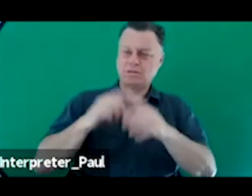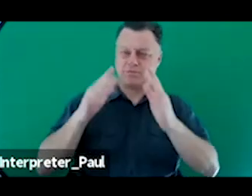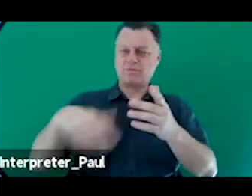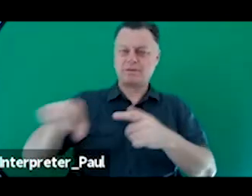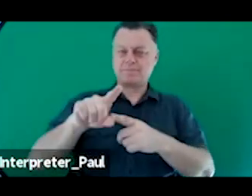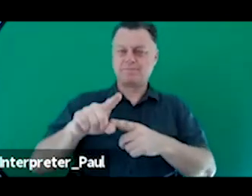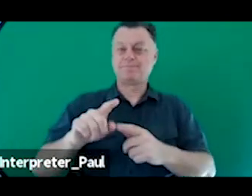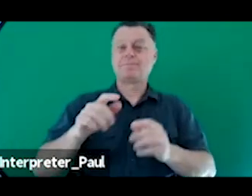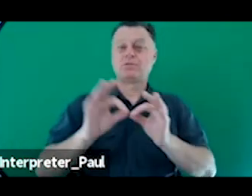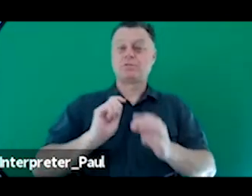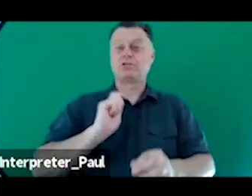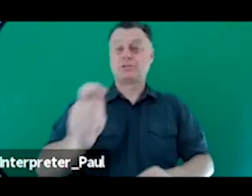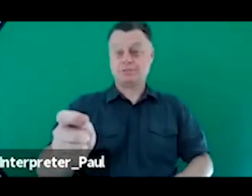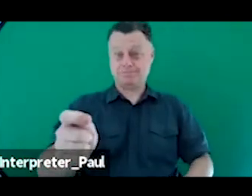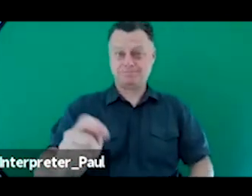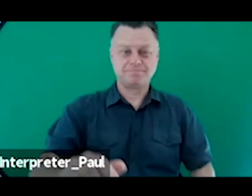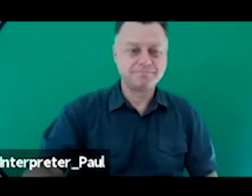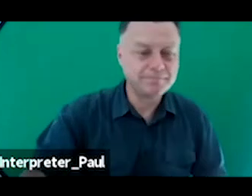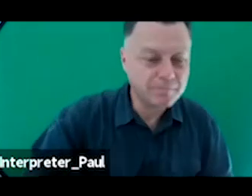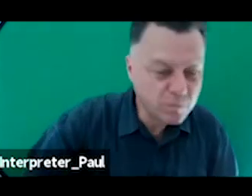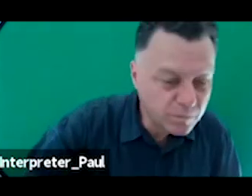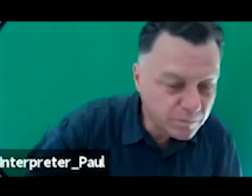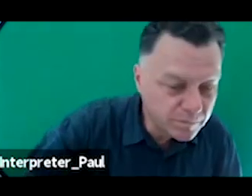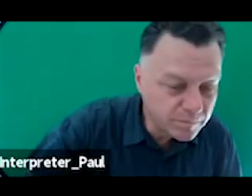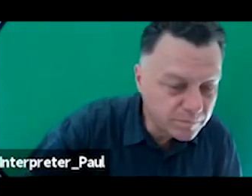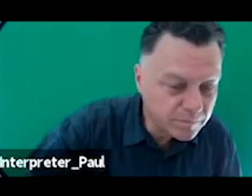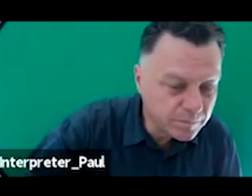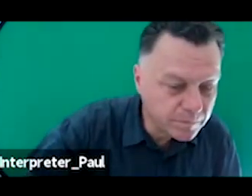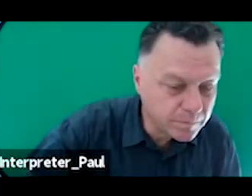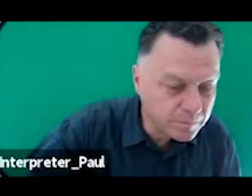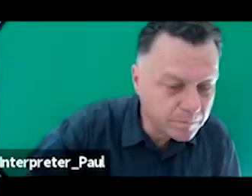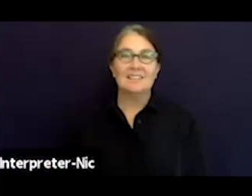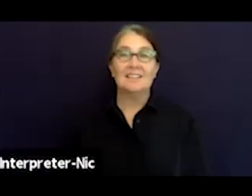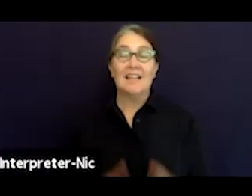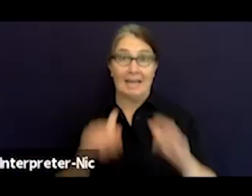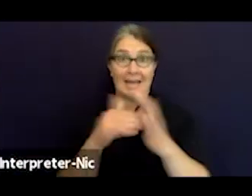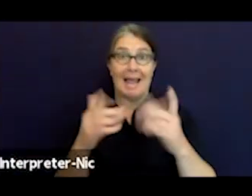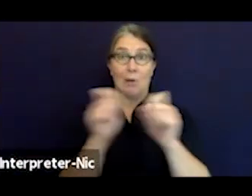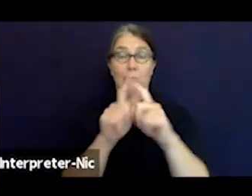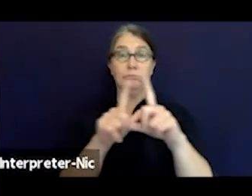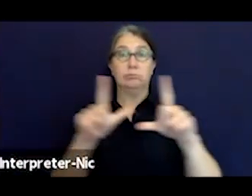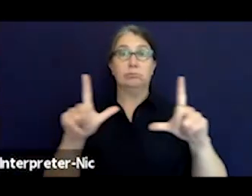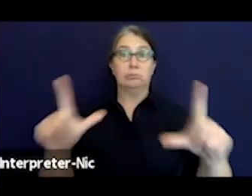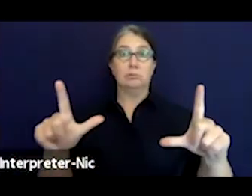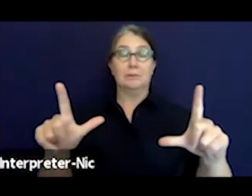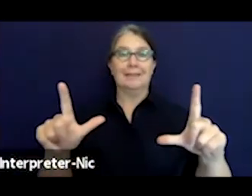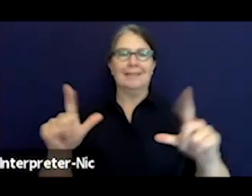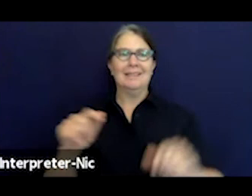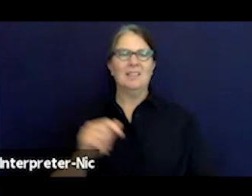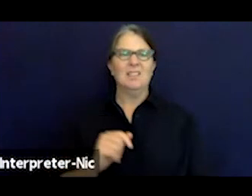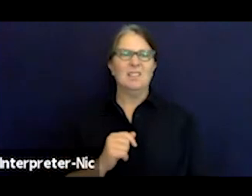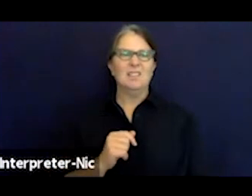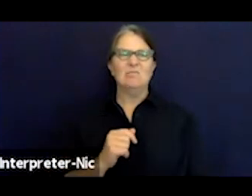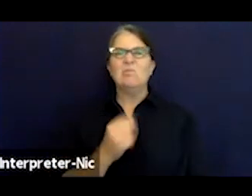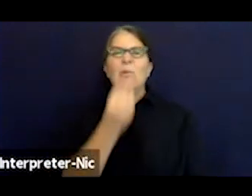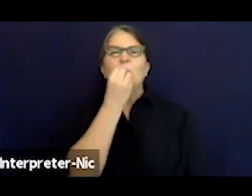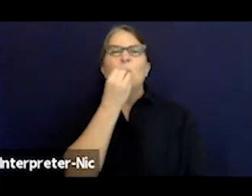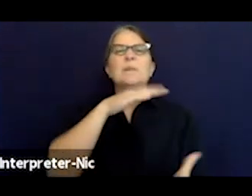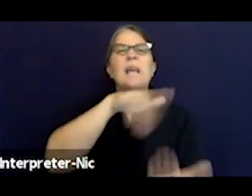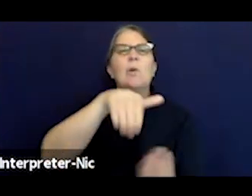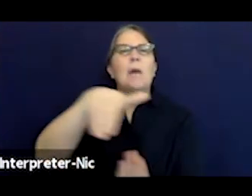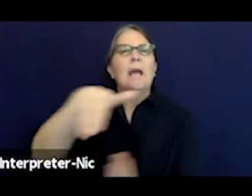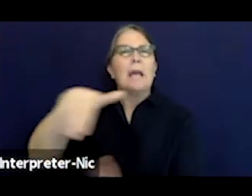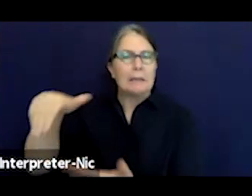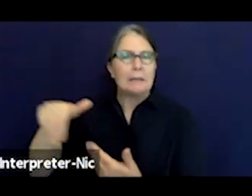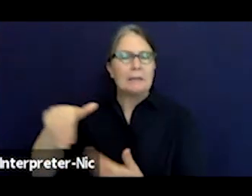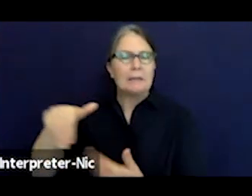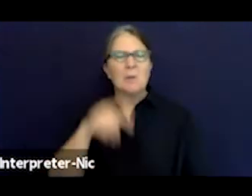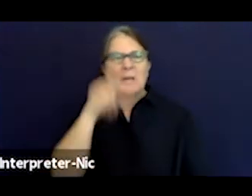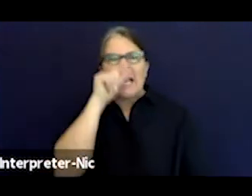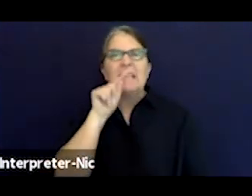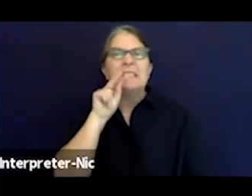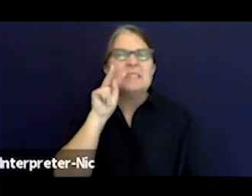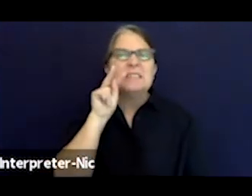So, on the screen now is a take away meal. You can see some pita bread and some sauce,